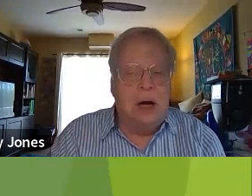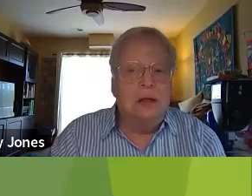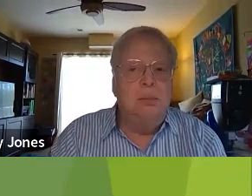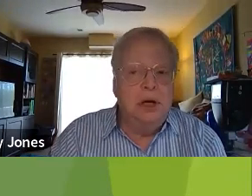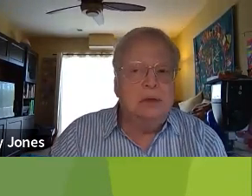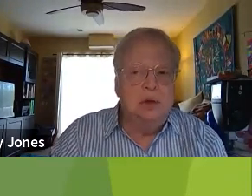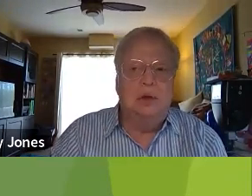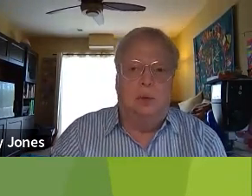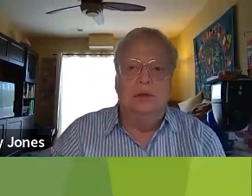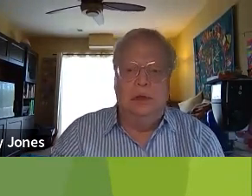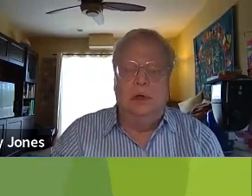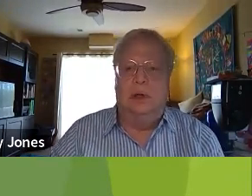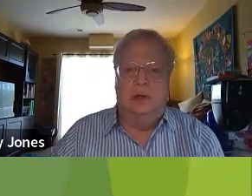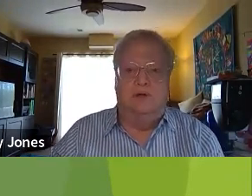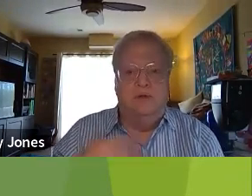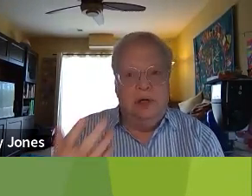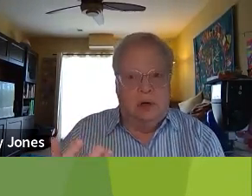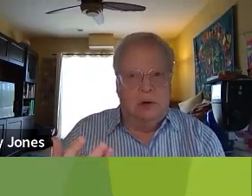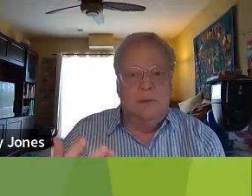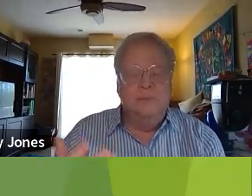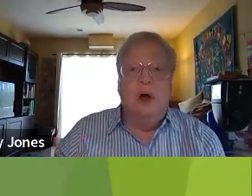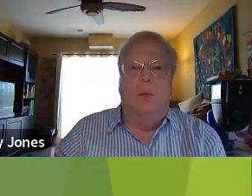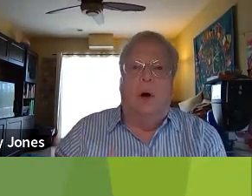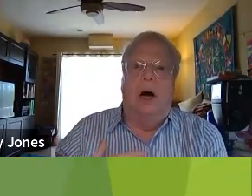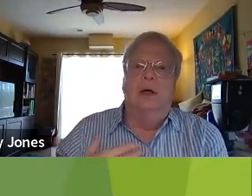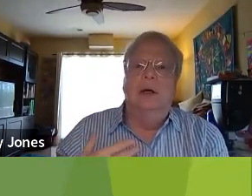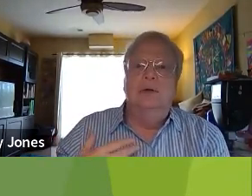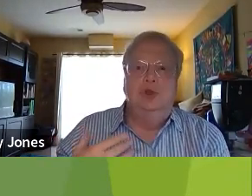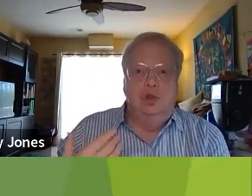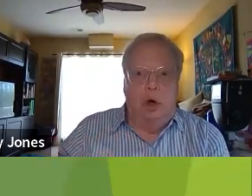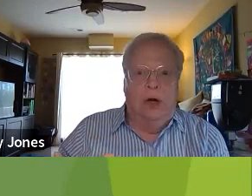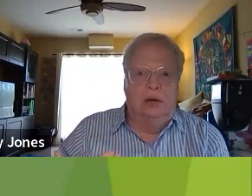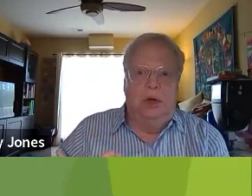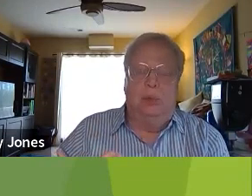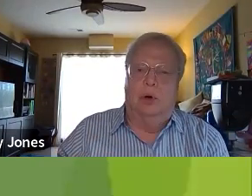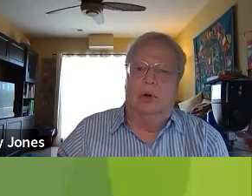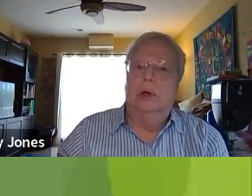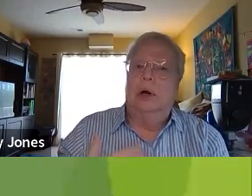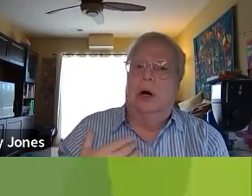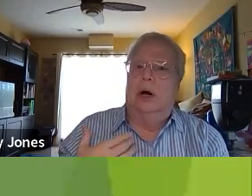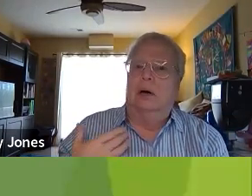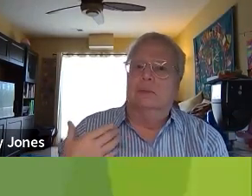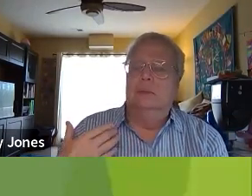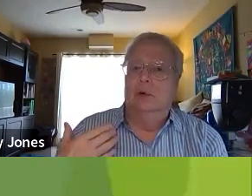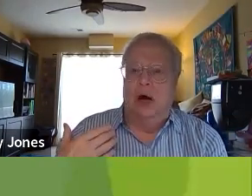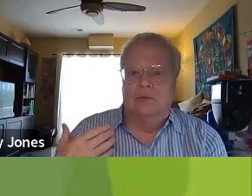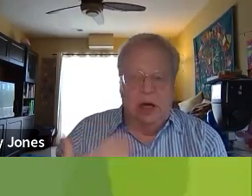And that's a big issue that we deal with in the field and why so many people who have